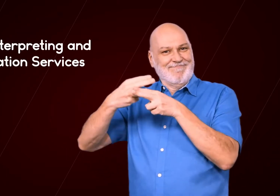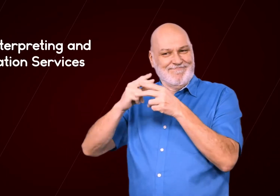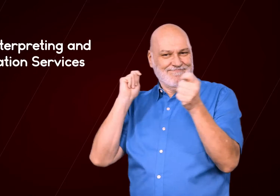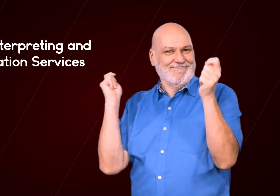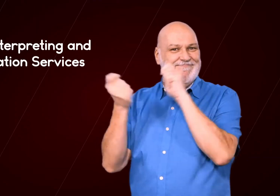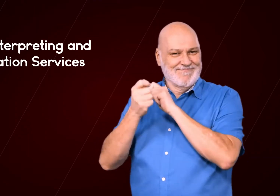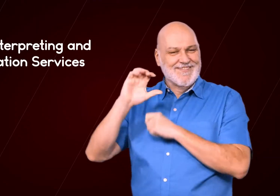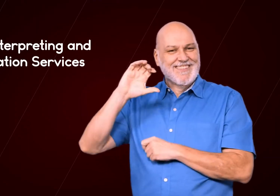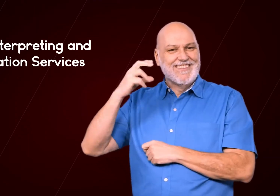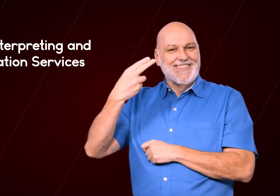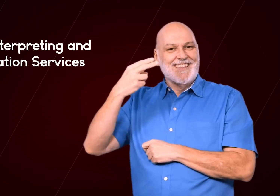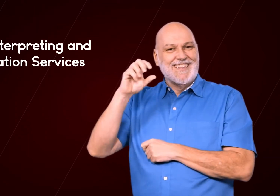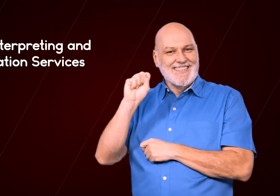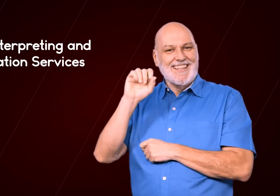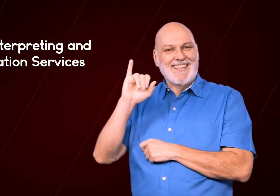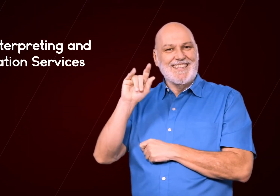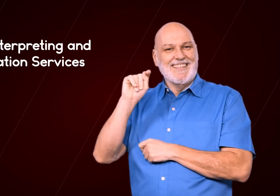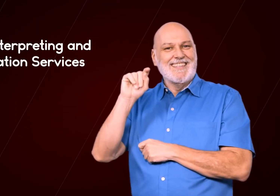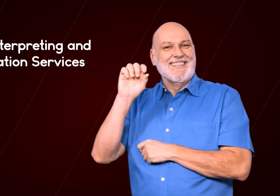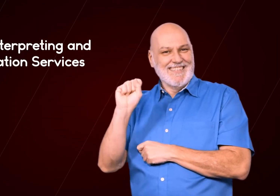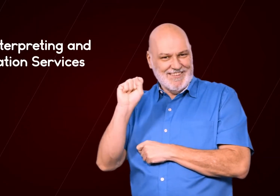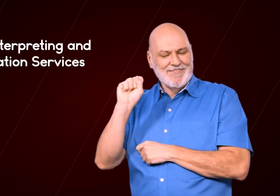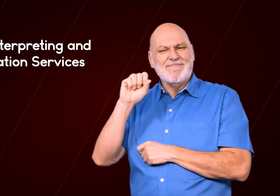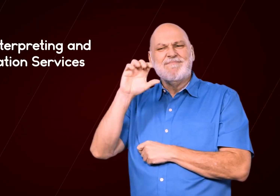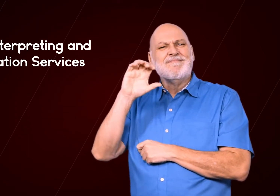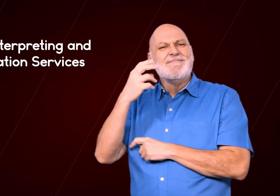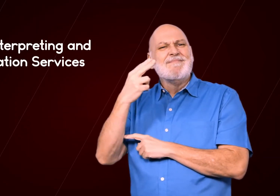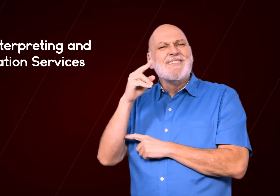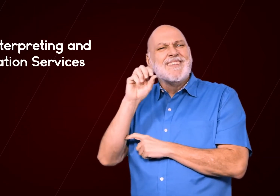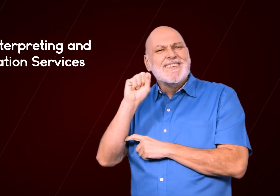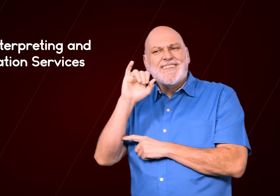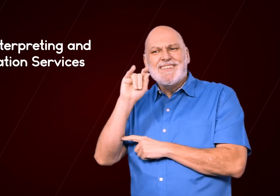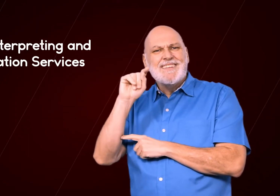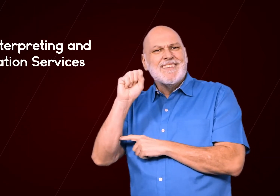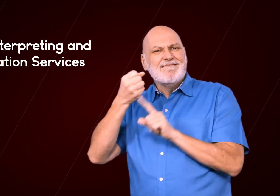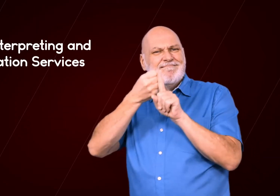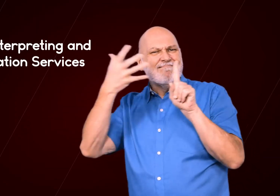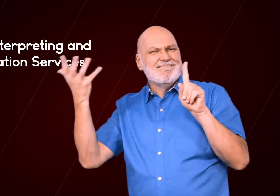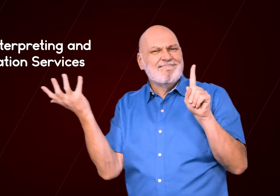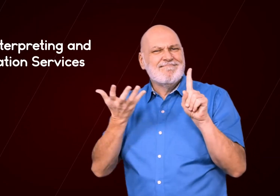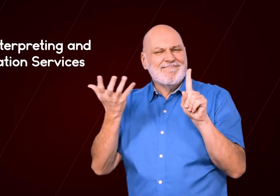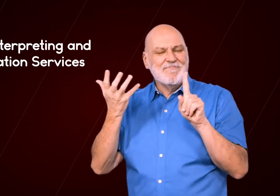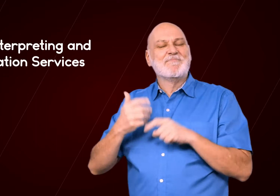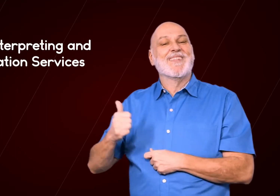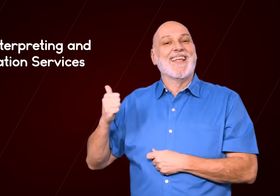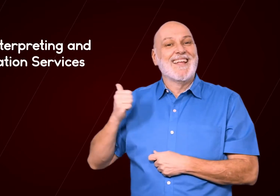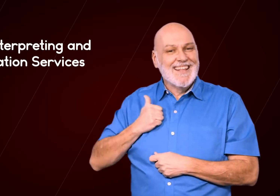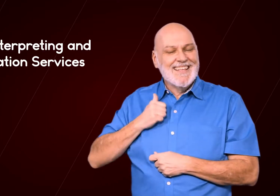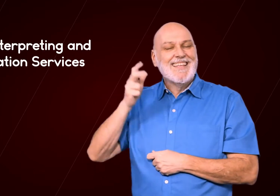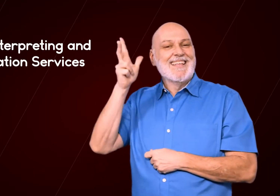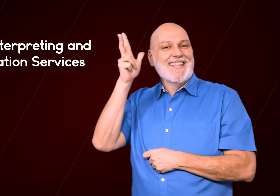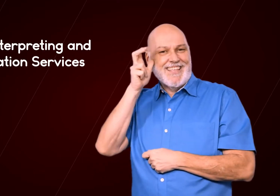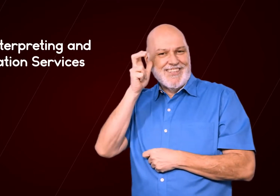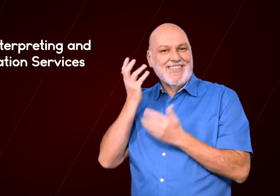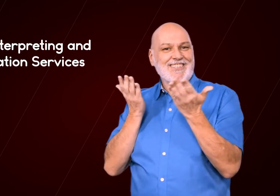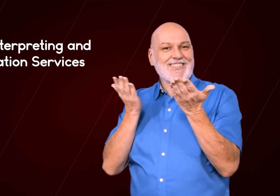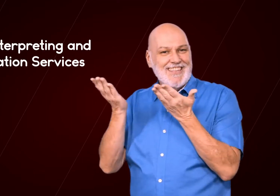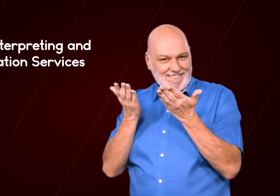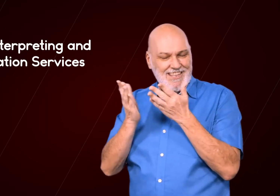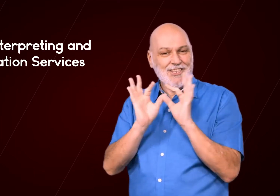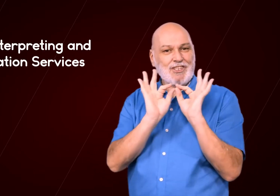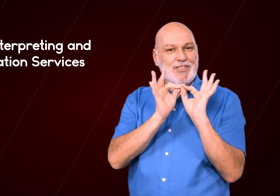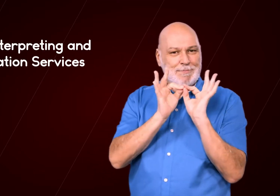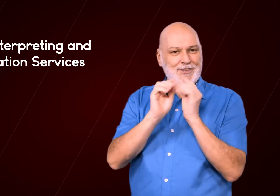CHS Interpreting and Translation Services gets funding from Ontario